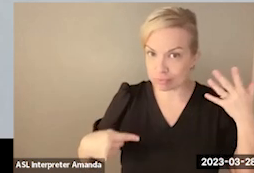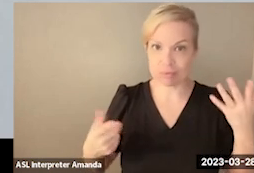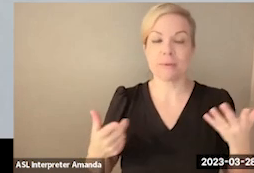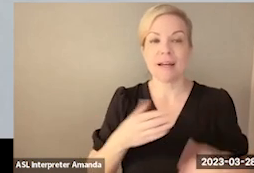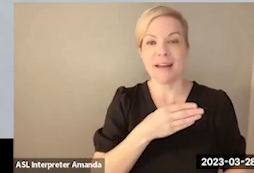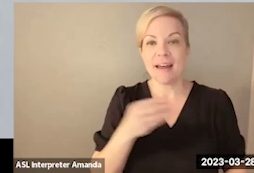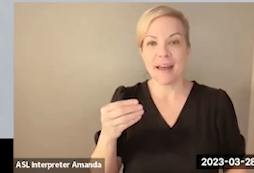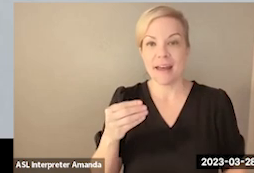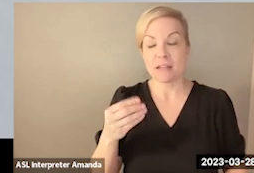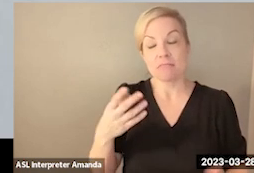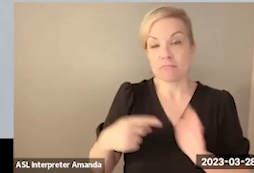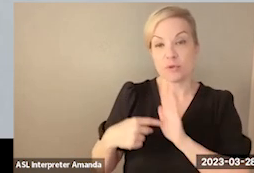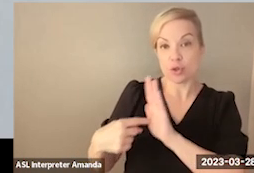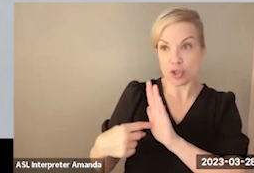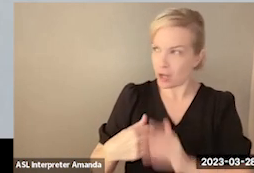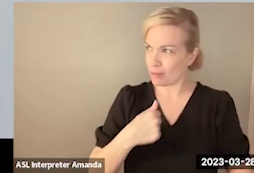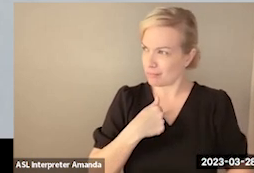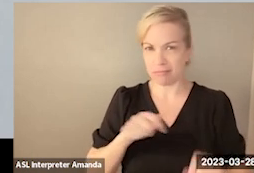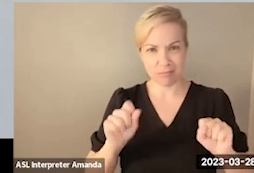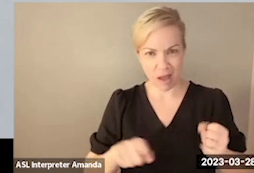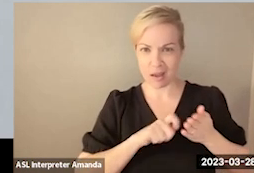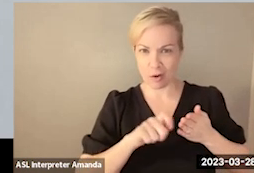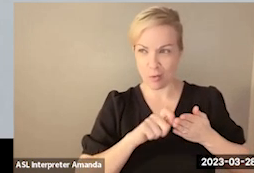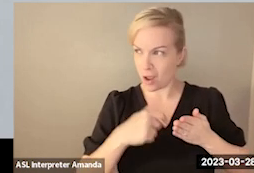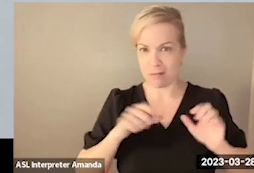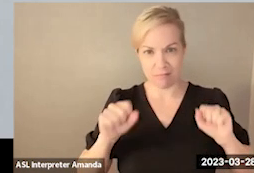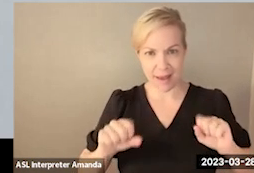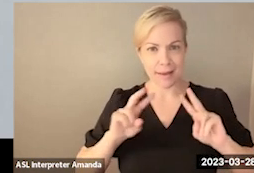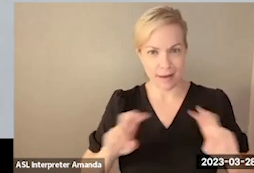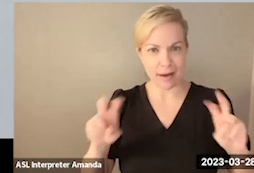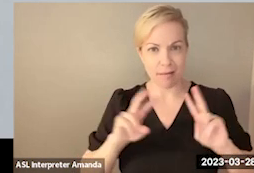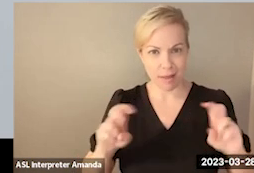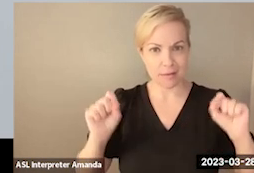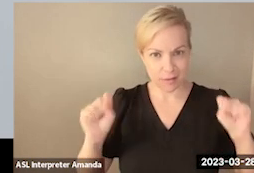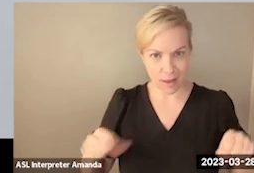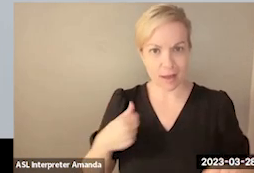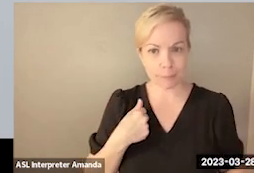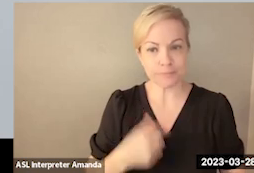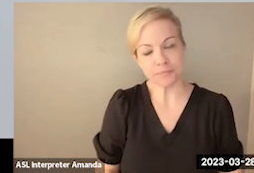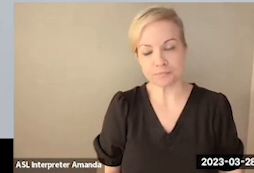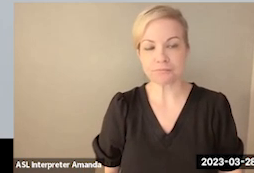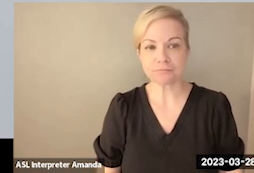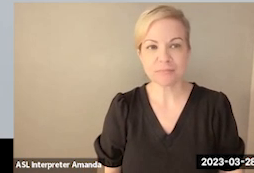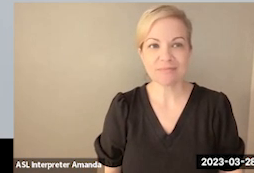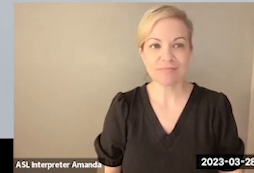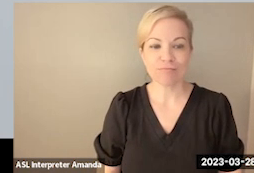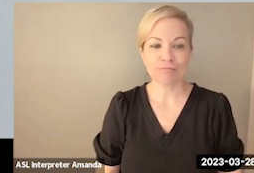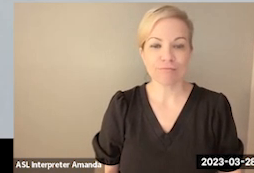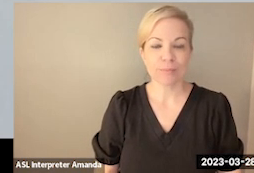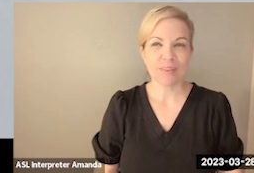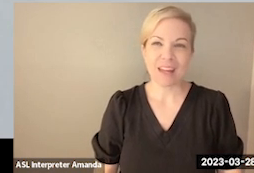Debbie Stine, Science & Technology Policy Academy: and demonstrate your ability to write and analyze right. So it's you don't want to just have like an opinion piece.